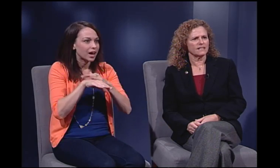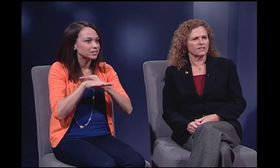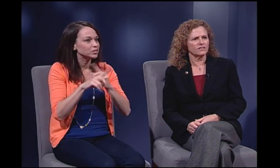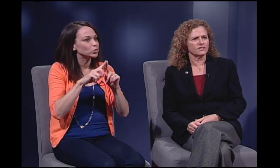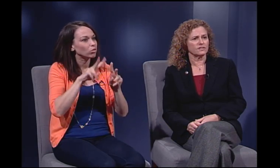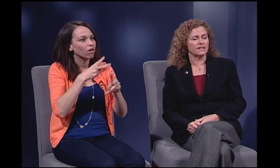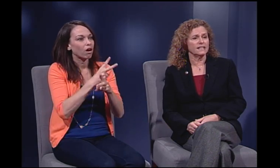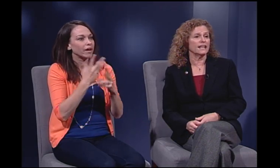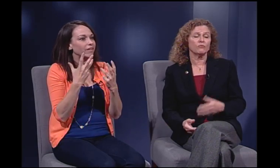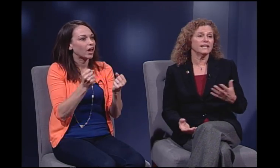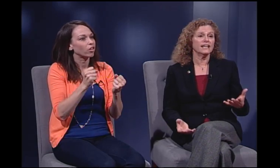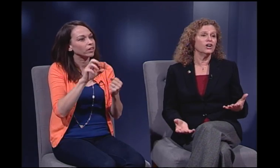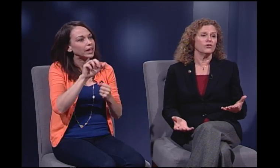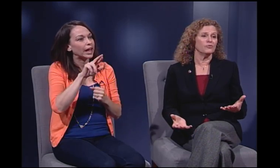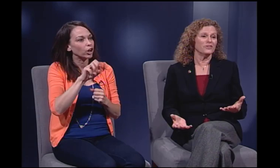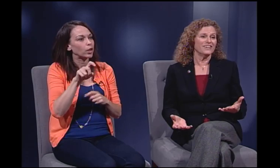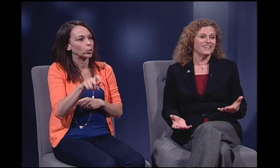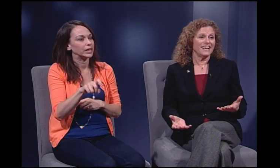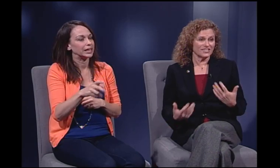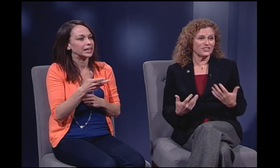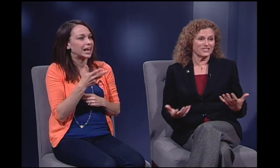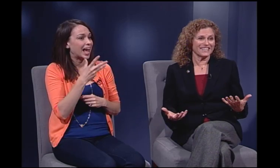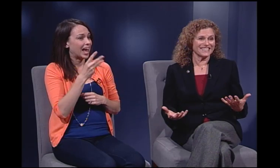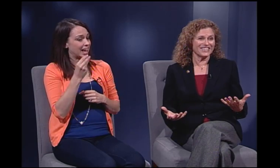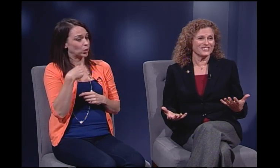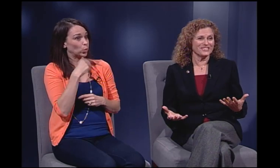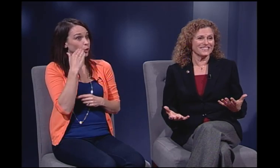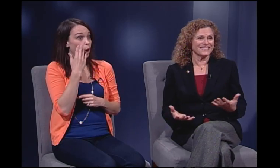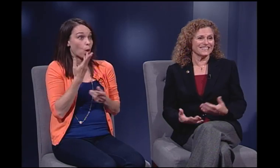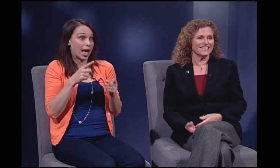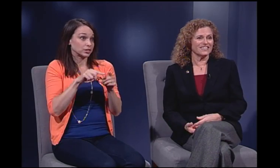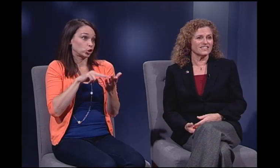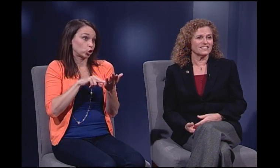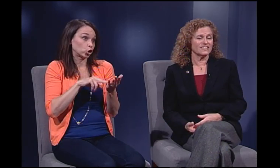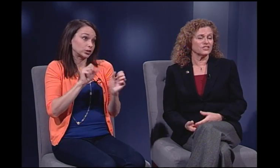of health care that they need. And we know, as a nurse I could tell you that the Centers